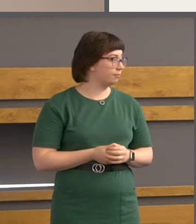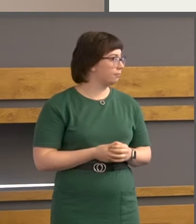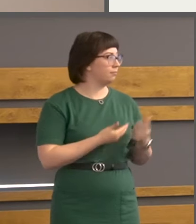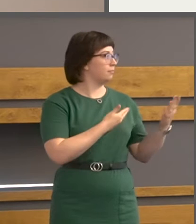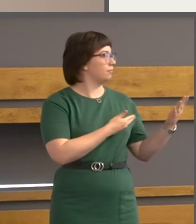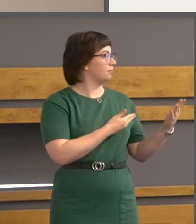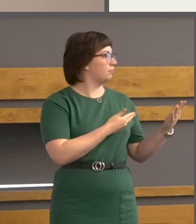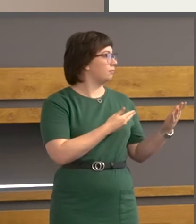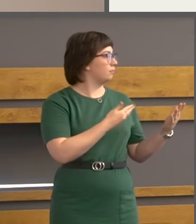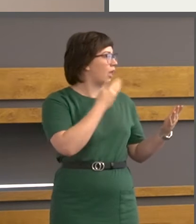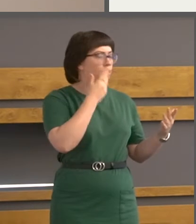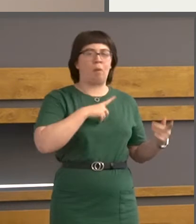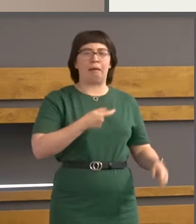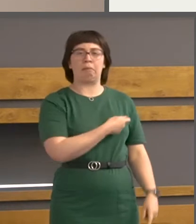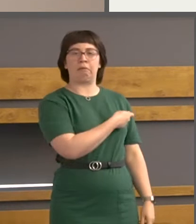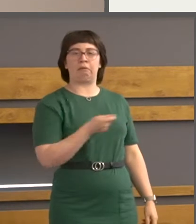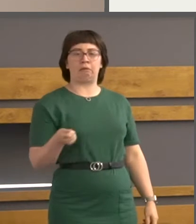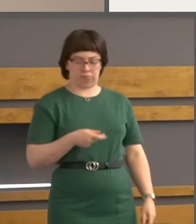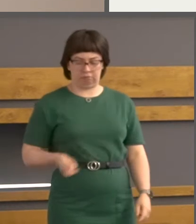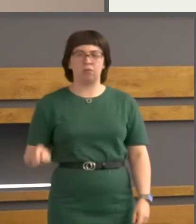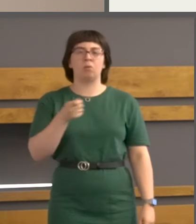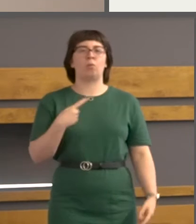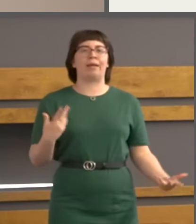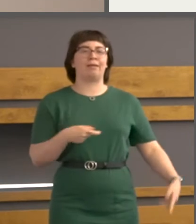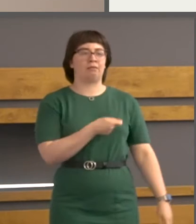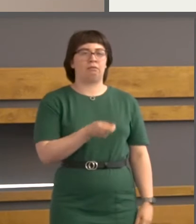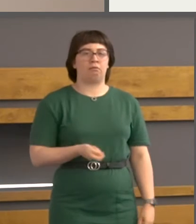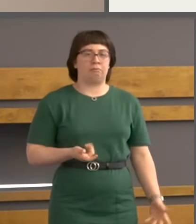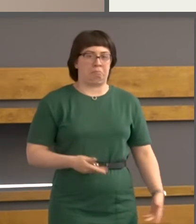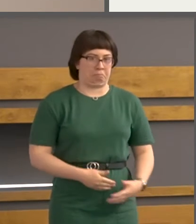I don't know why I'm pointing at the screen, where should I point it? It's like magically.